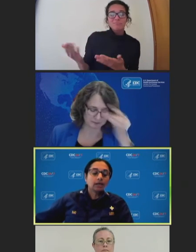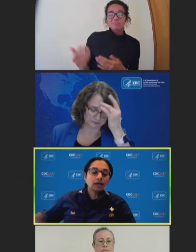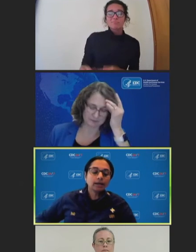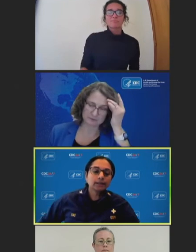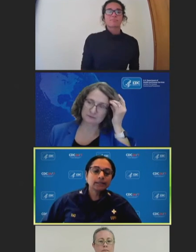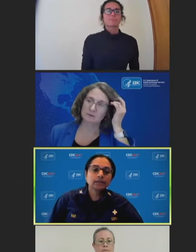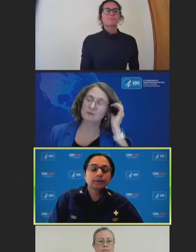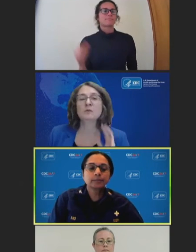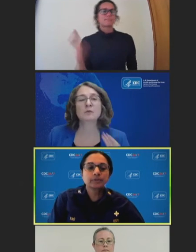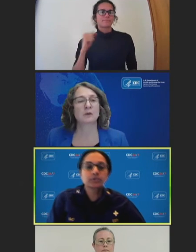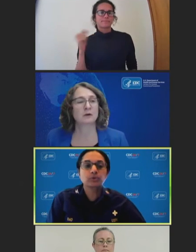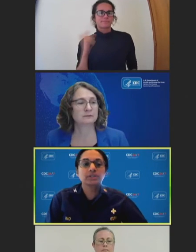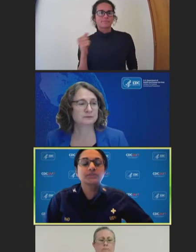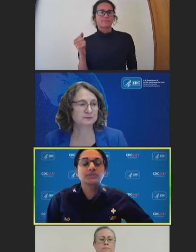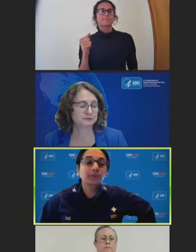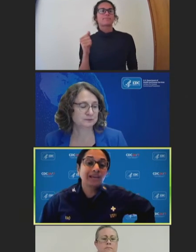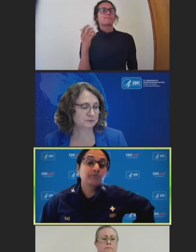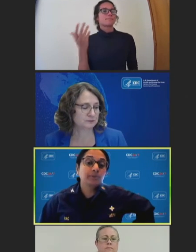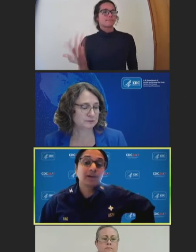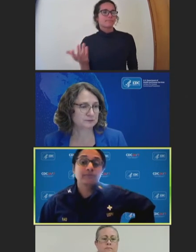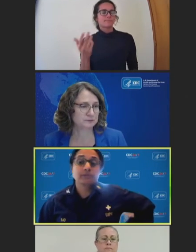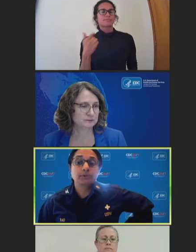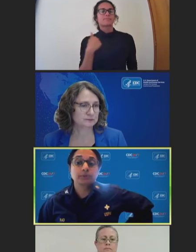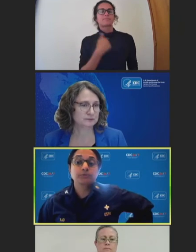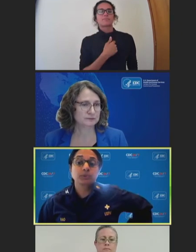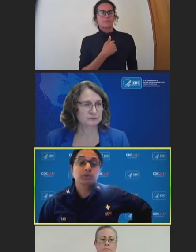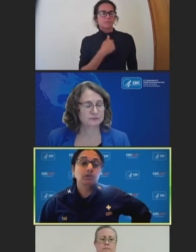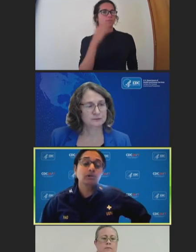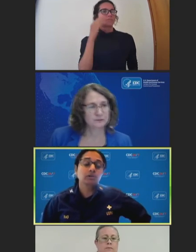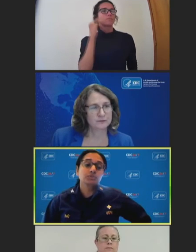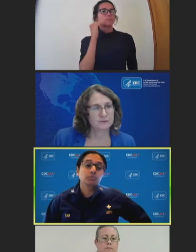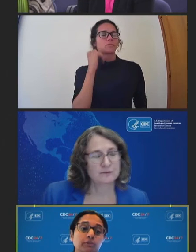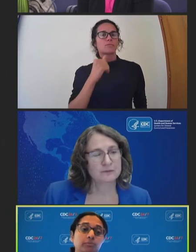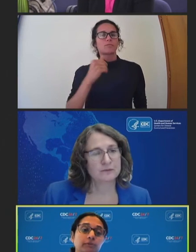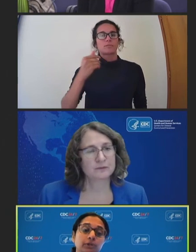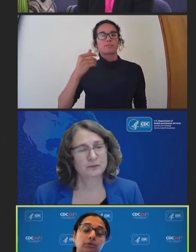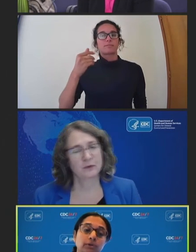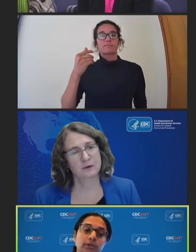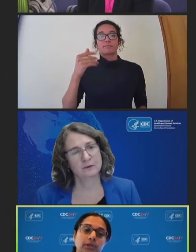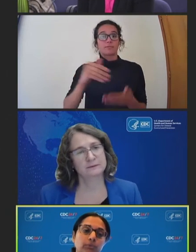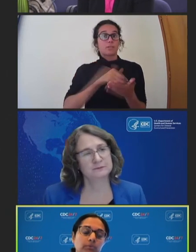Agam Rao: Yeah. So, we have been having very frequent calls with Bavarian Nordic and with a